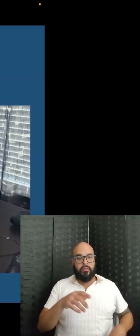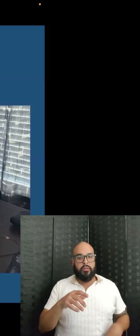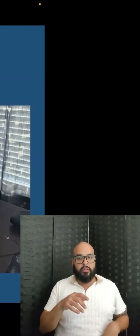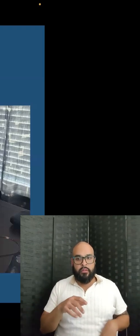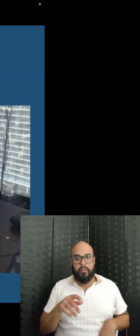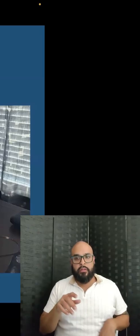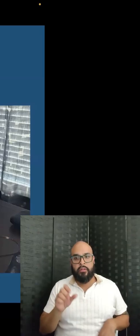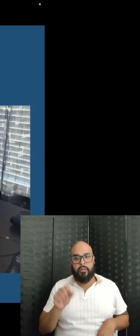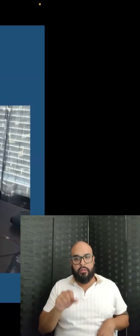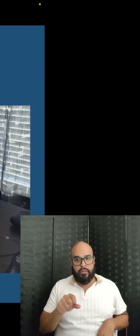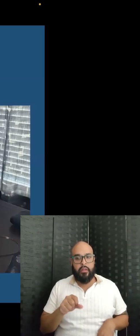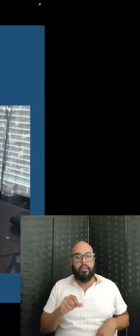And